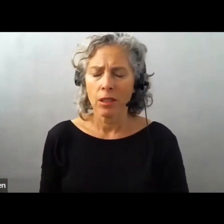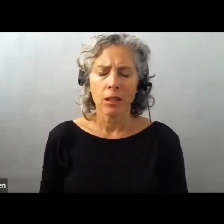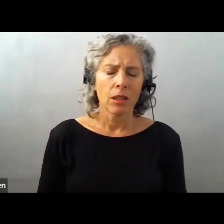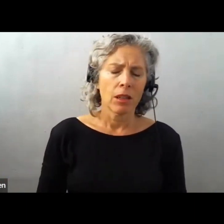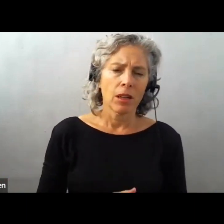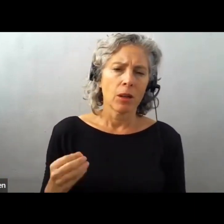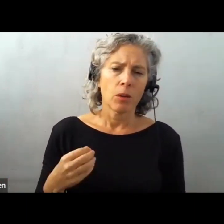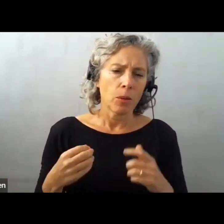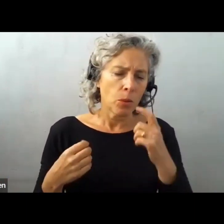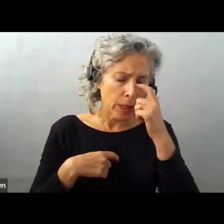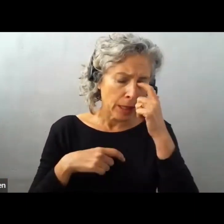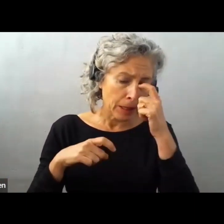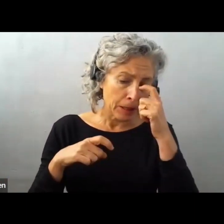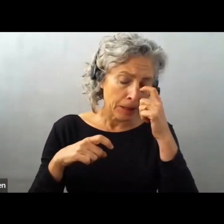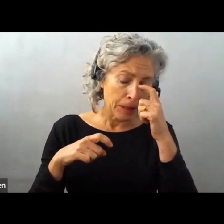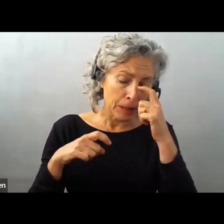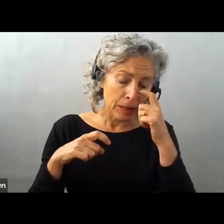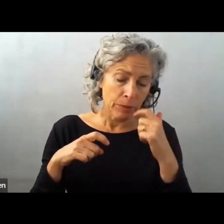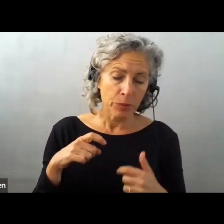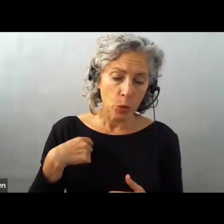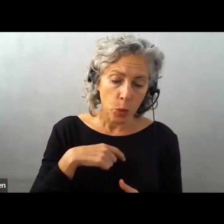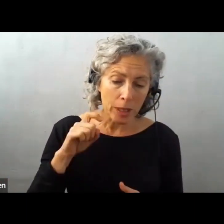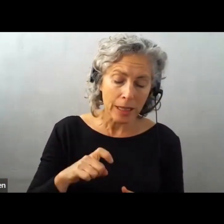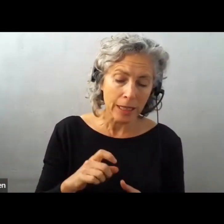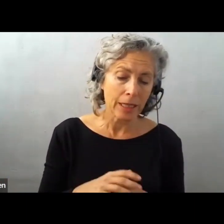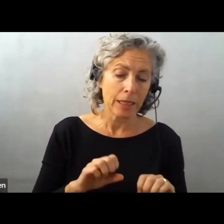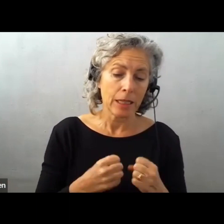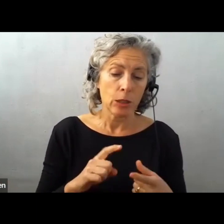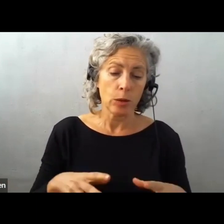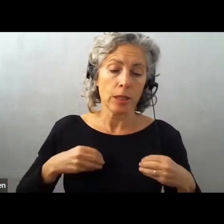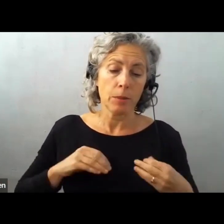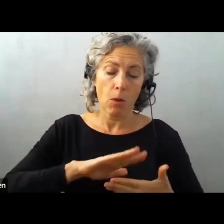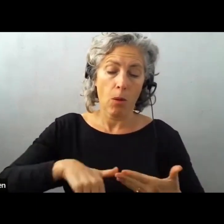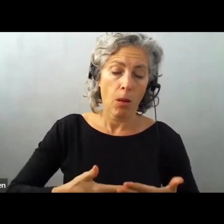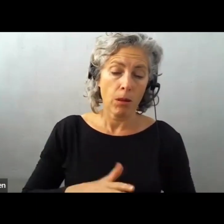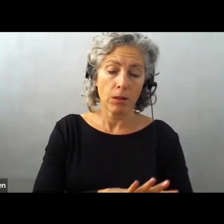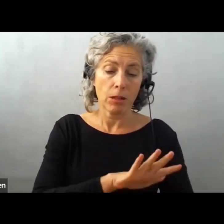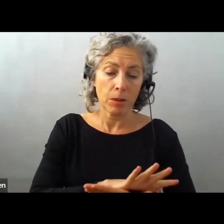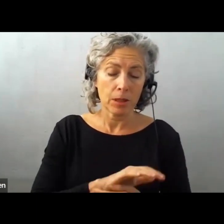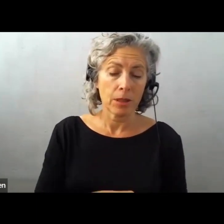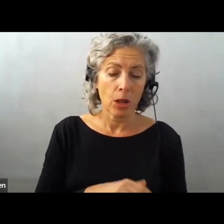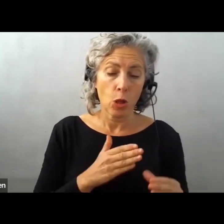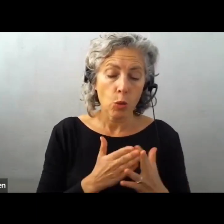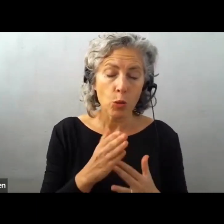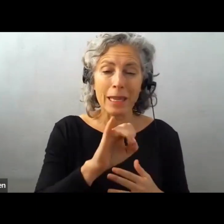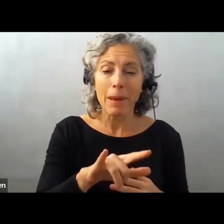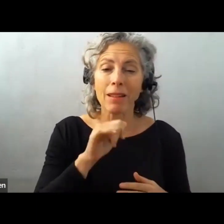length of time they can go back. We need SSI to accept all documents, or at least via email, not just mail. So mail